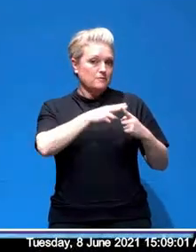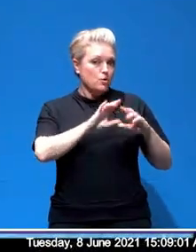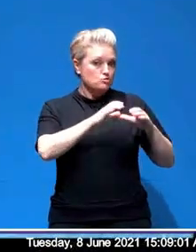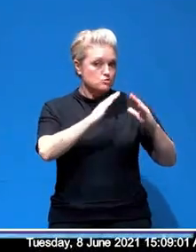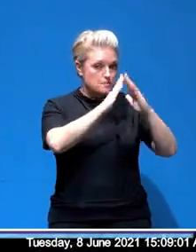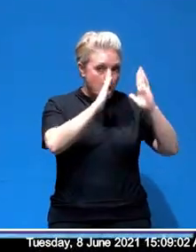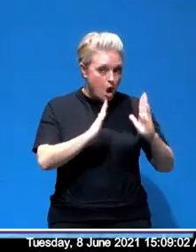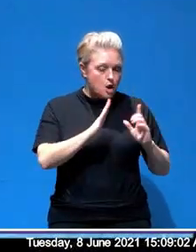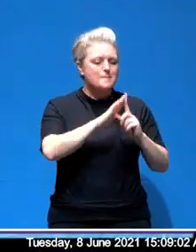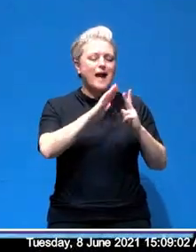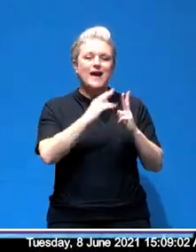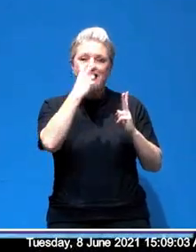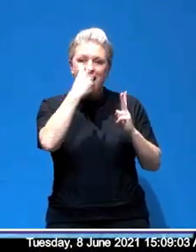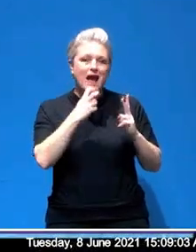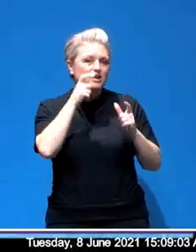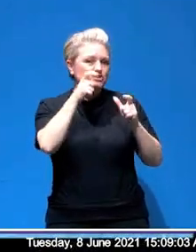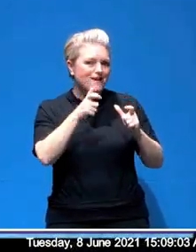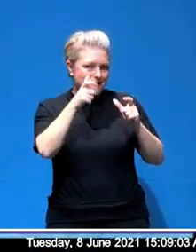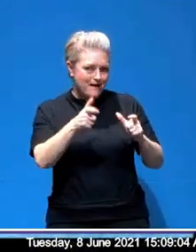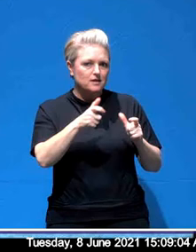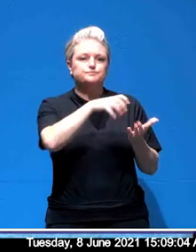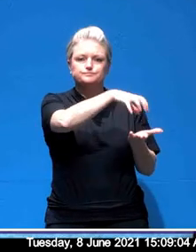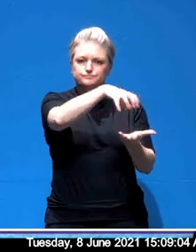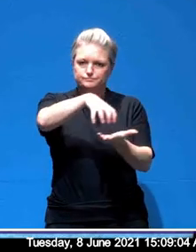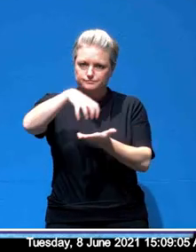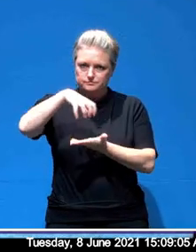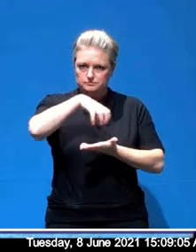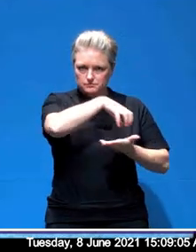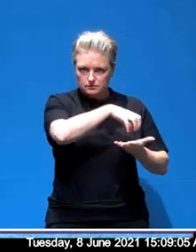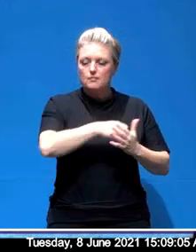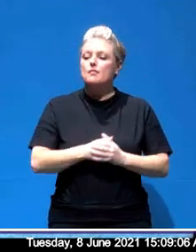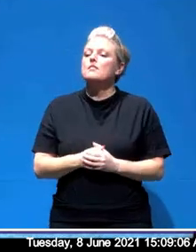I'm going to ask you to slow down the timing of your responses.